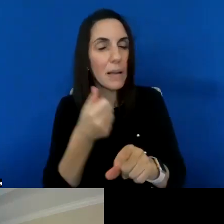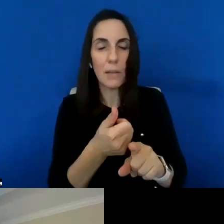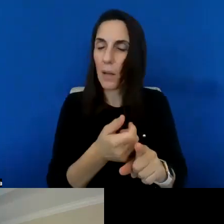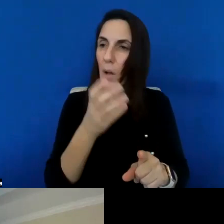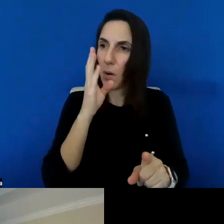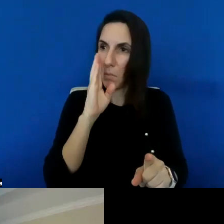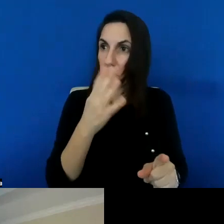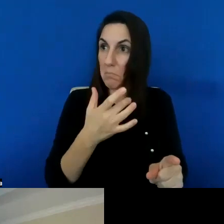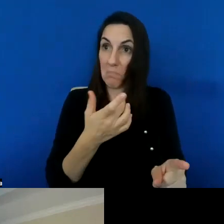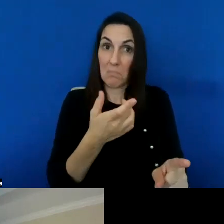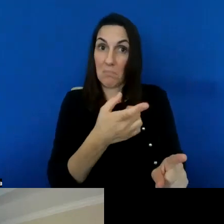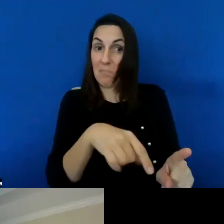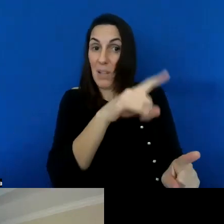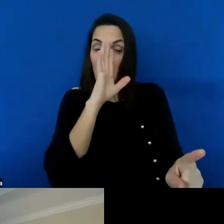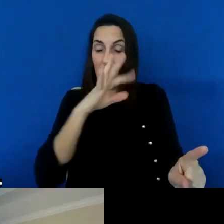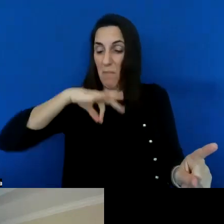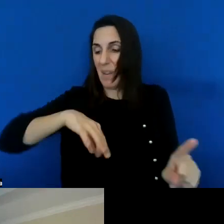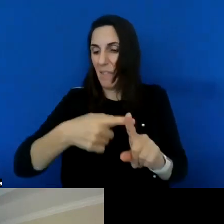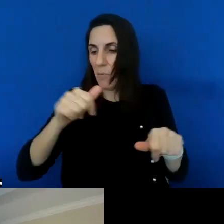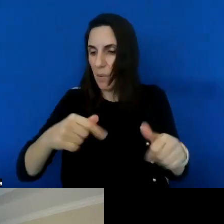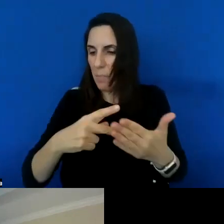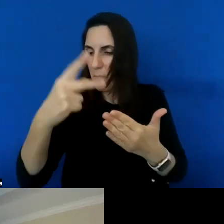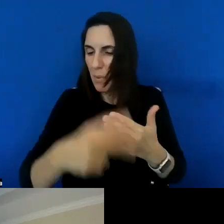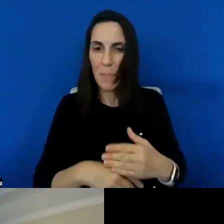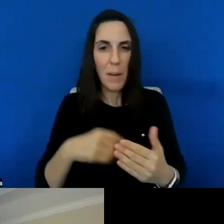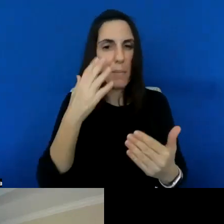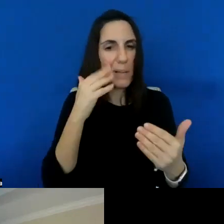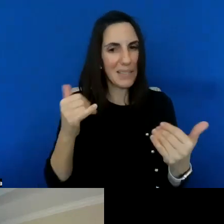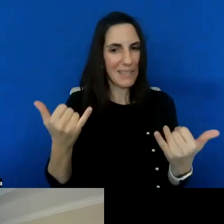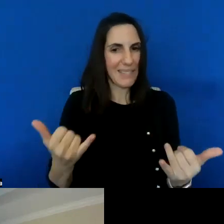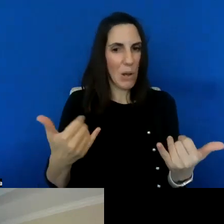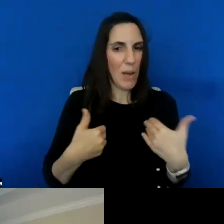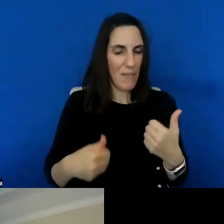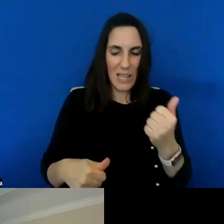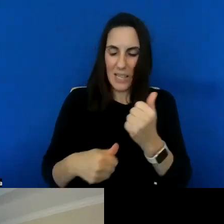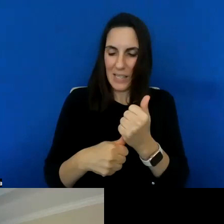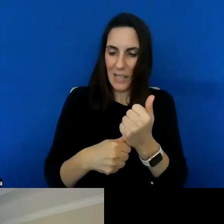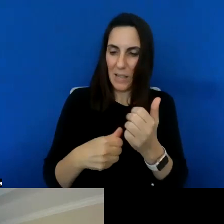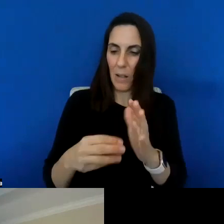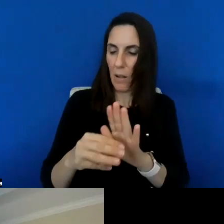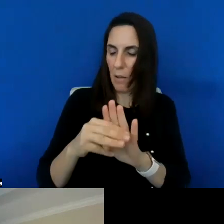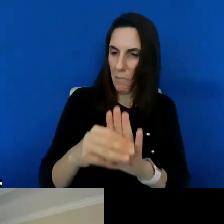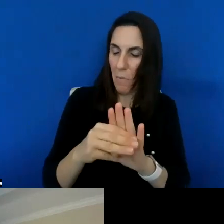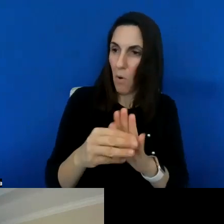you know, with the assistance model that's being provided without able united.